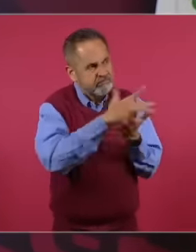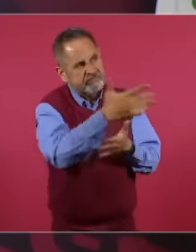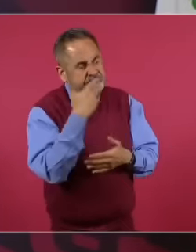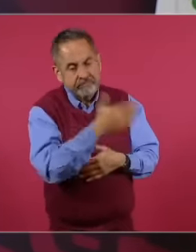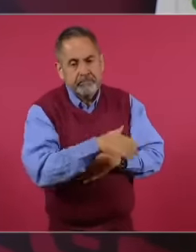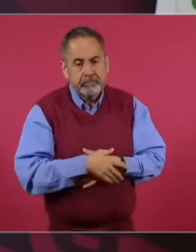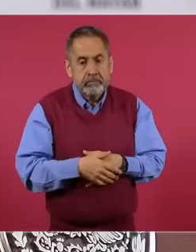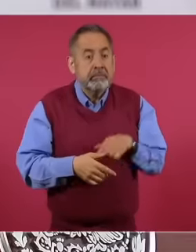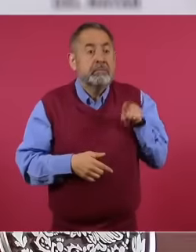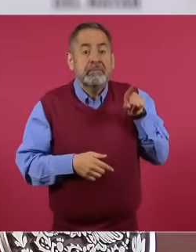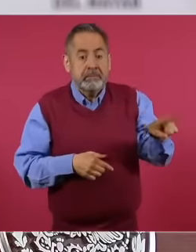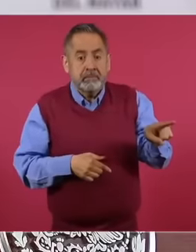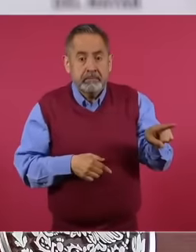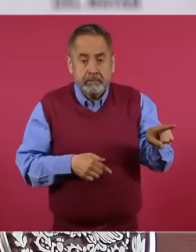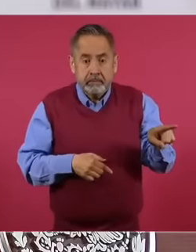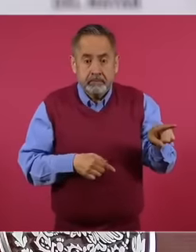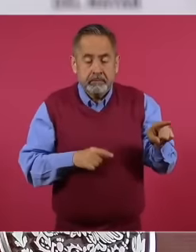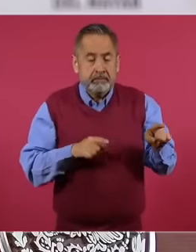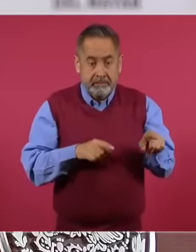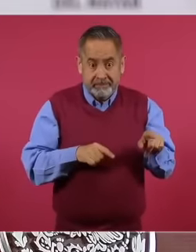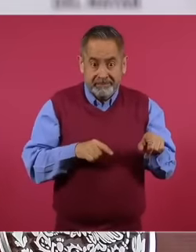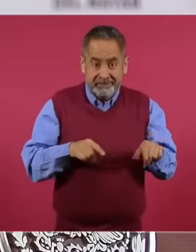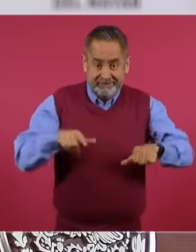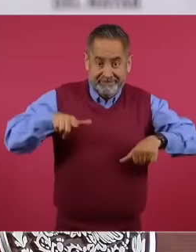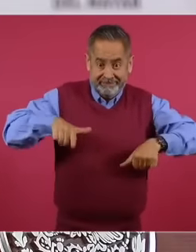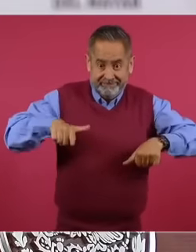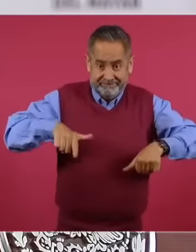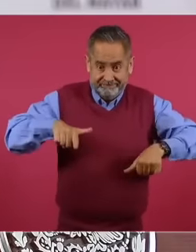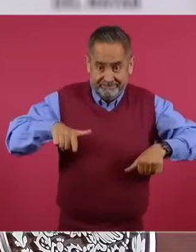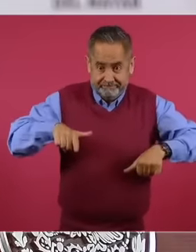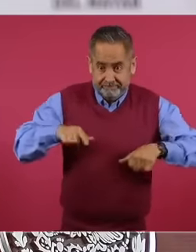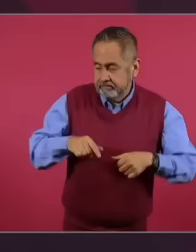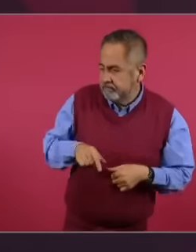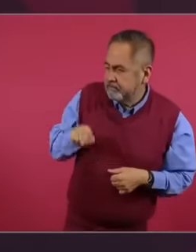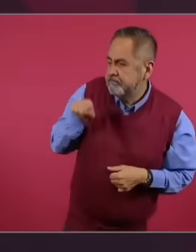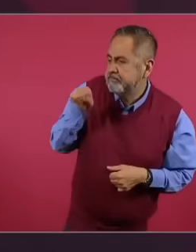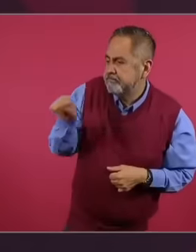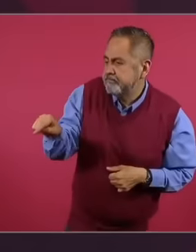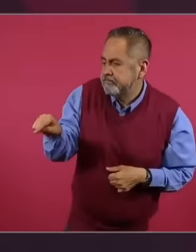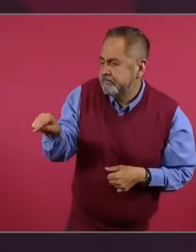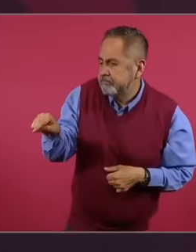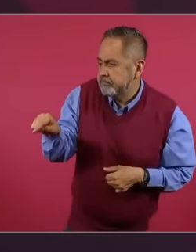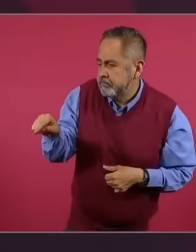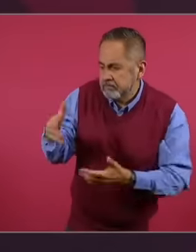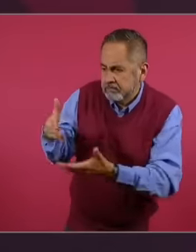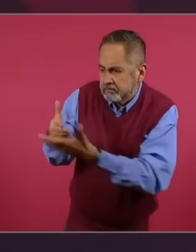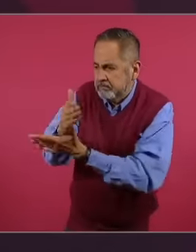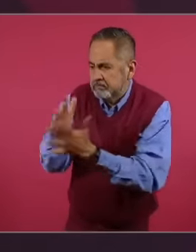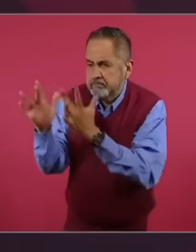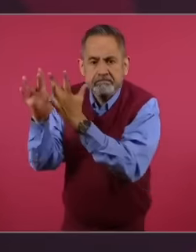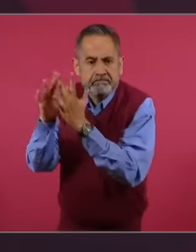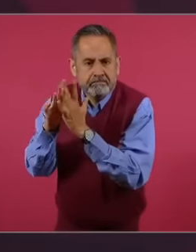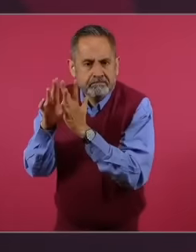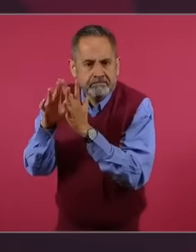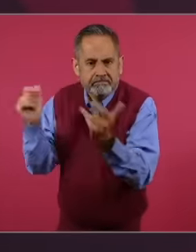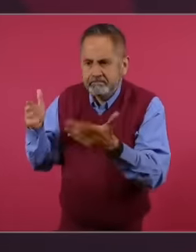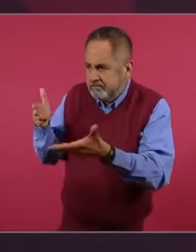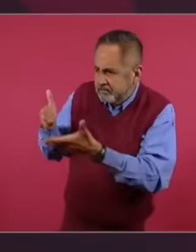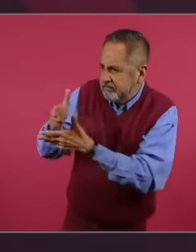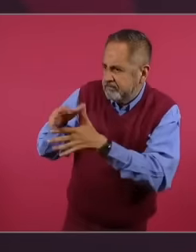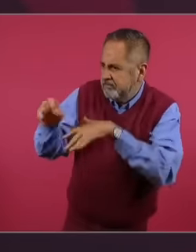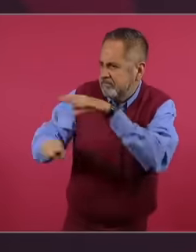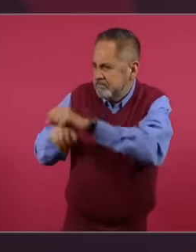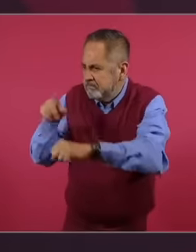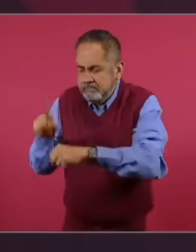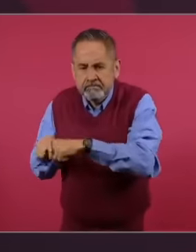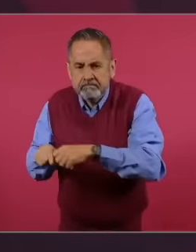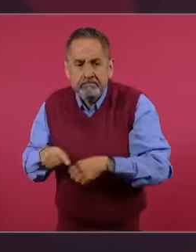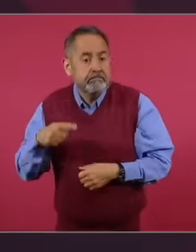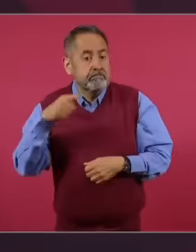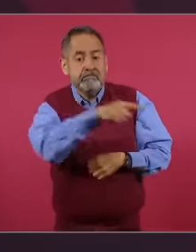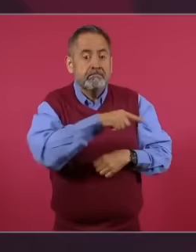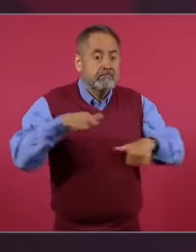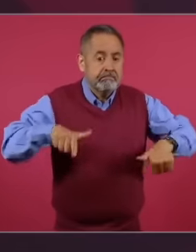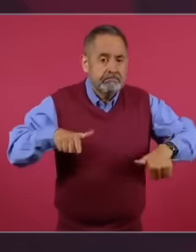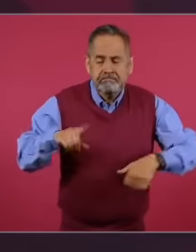recognize the intervention the French invasion nor